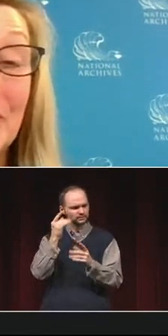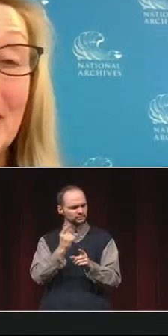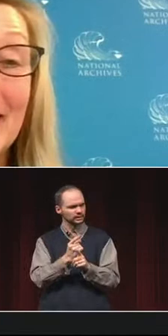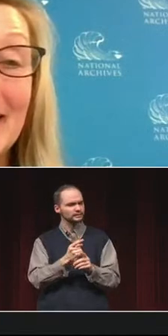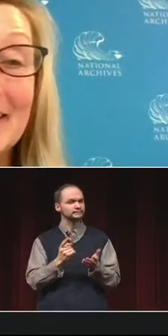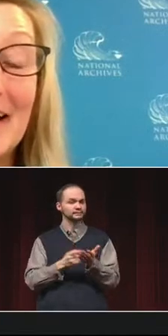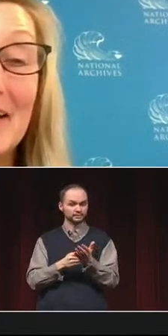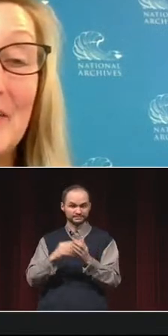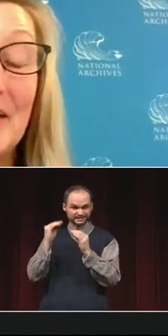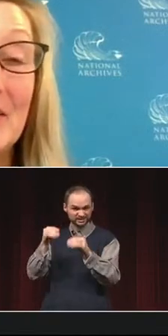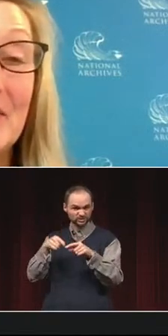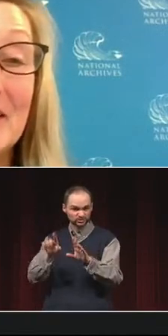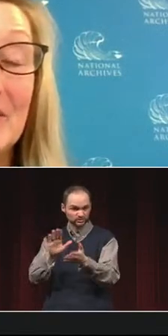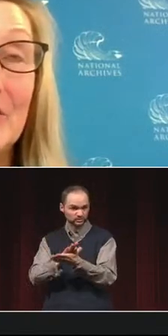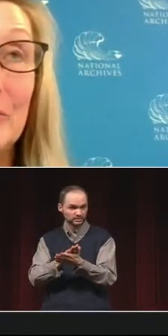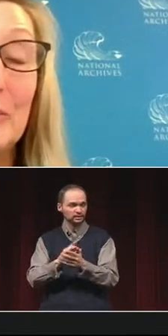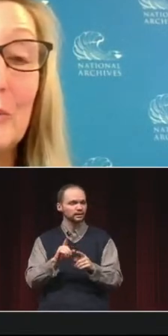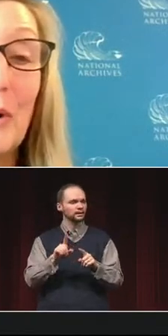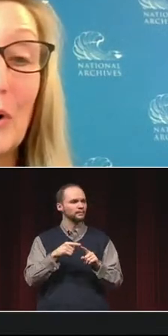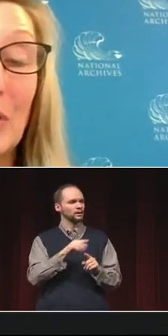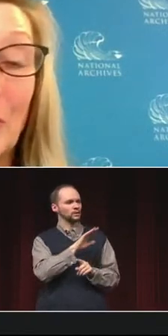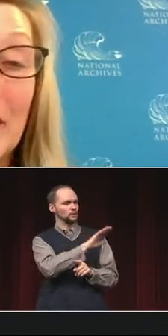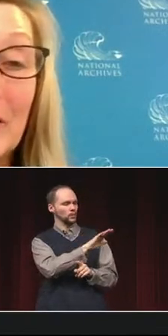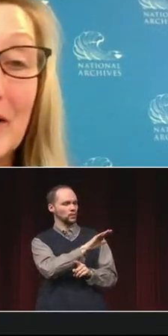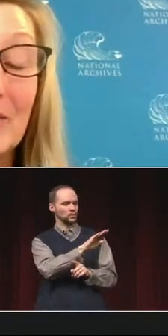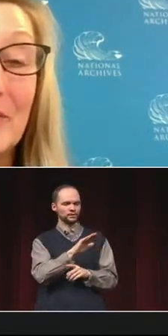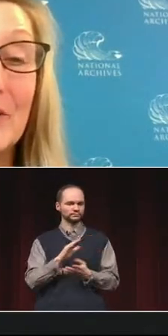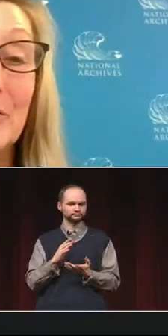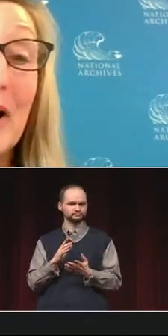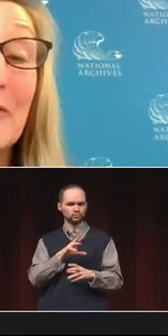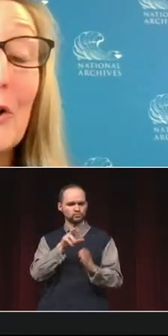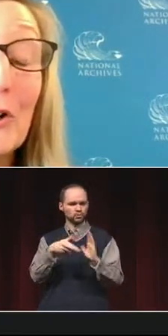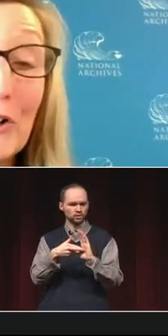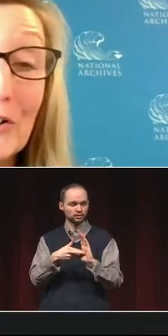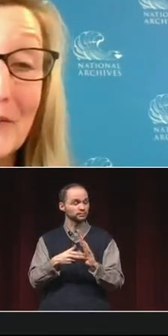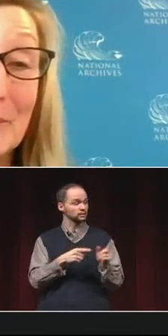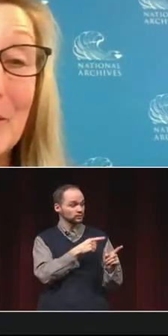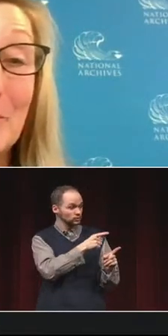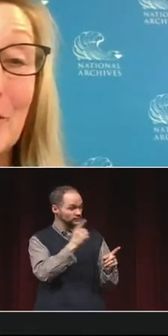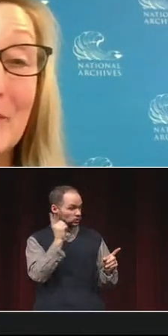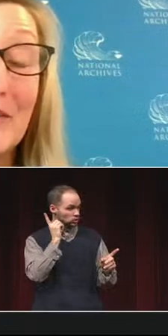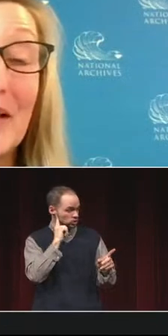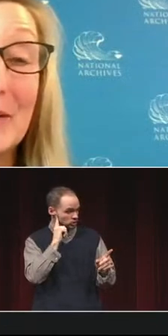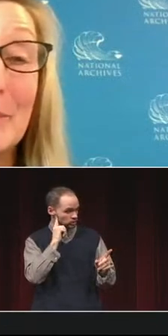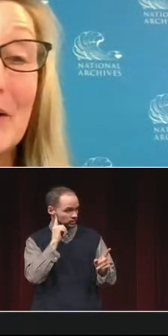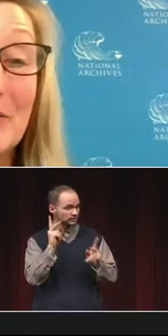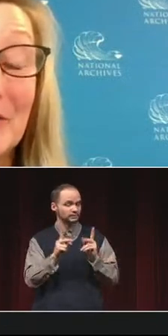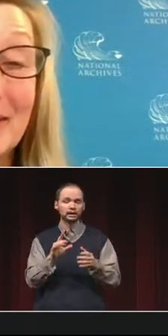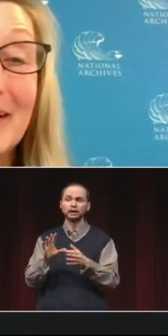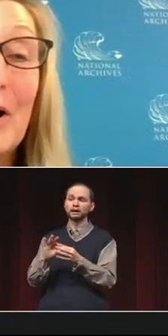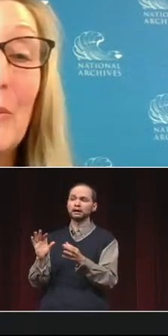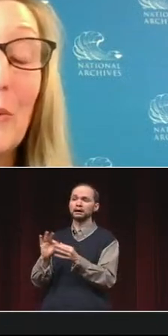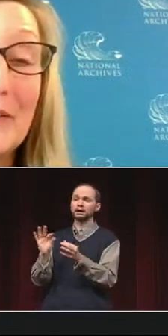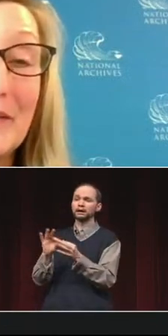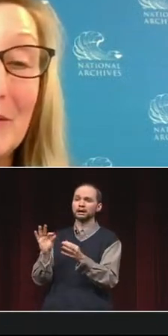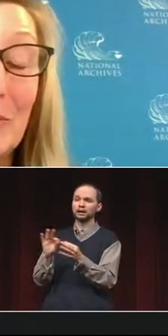And anything that you are aware of that you have heard that people have said about what